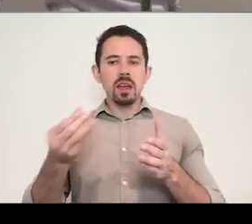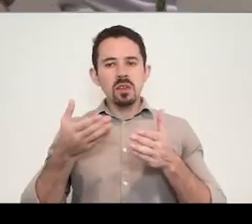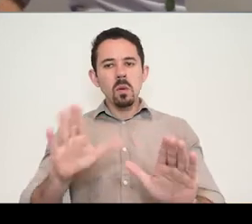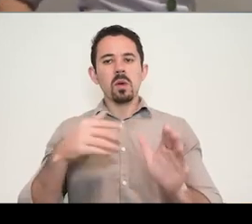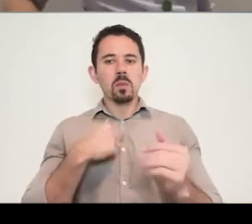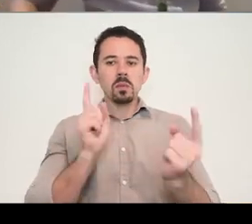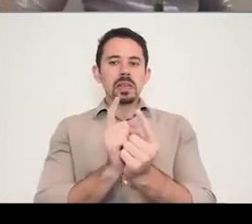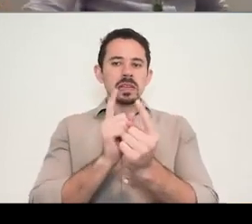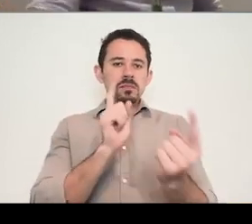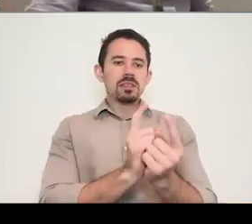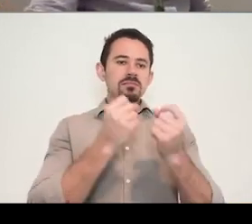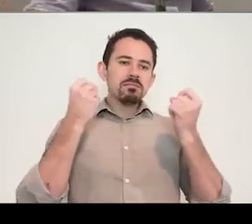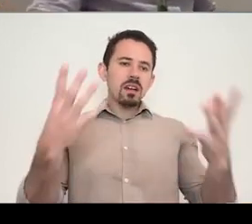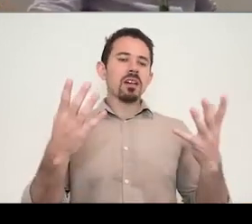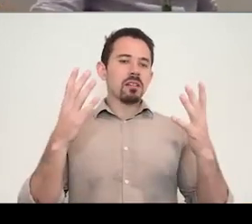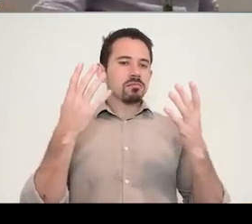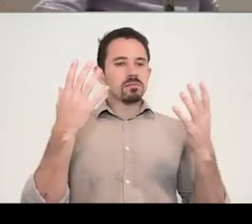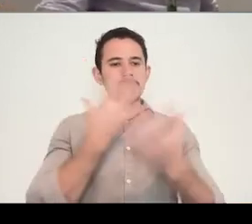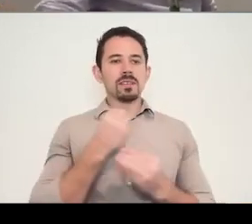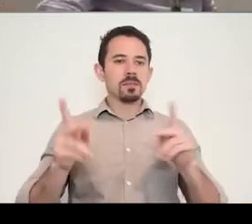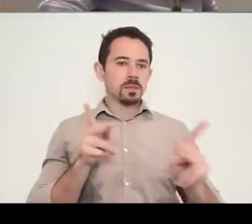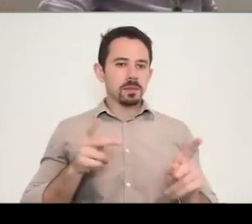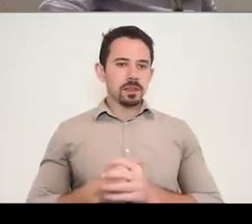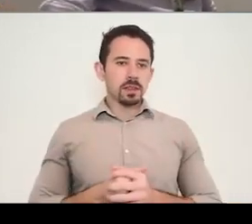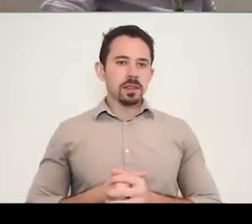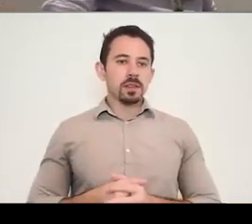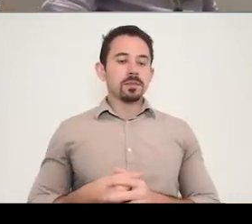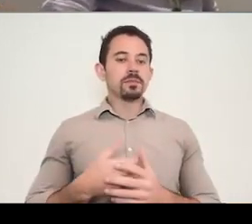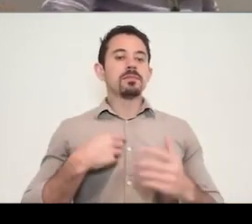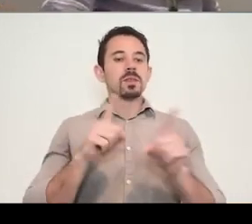me to meet many lovely people. I'd also like to thank my committee members Roman and Mark